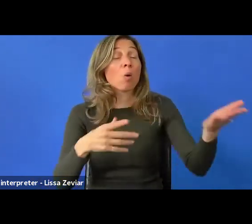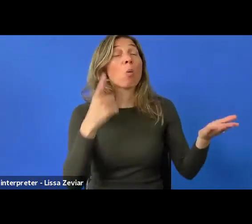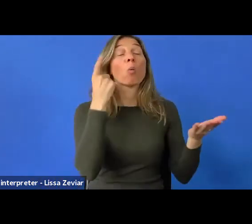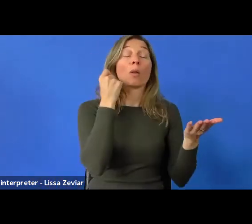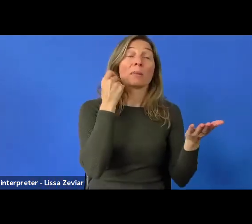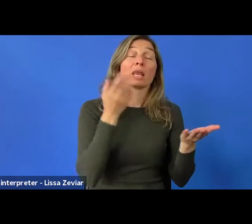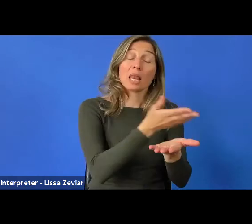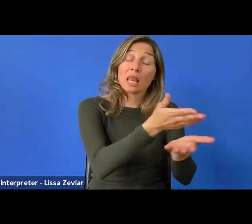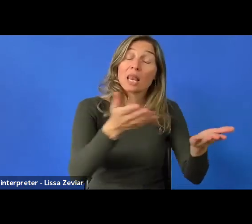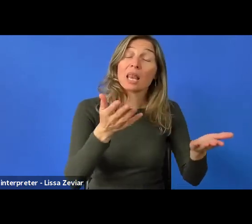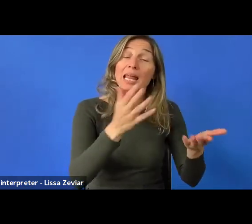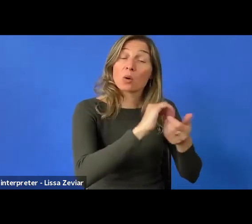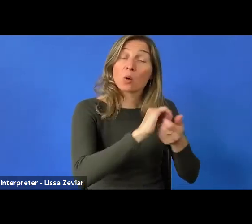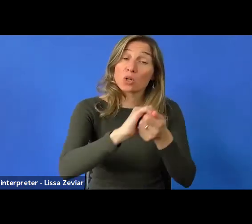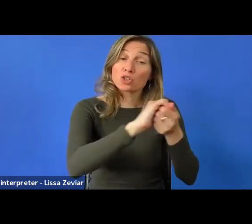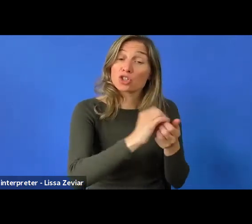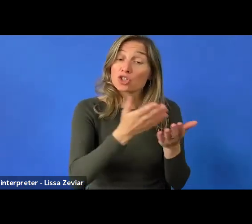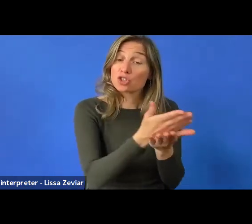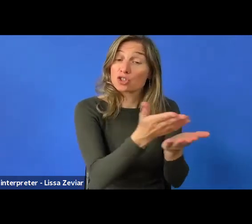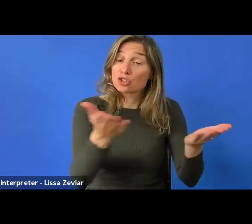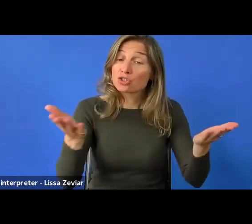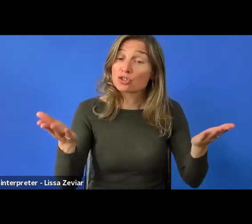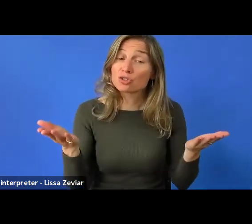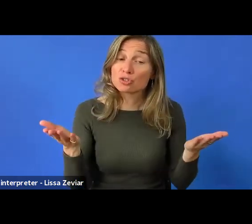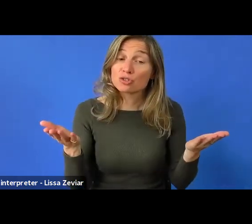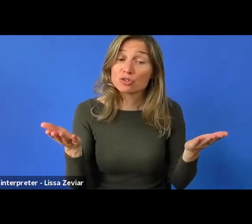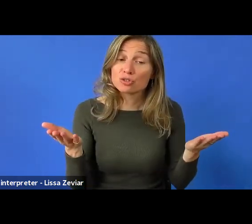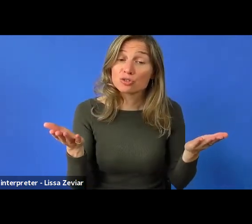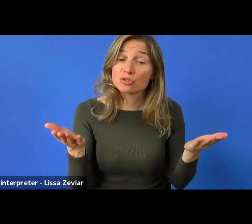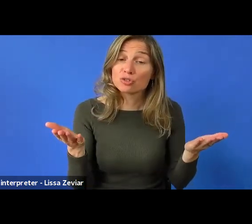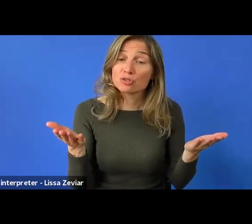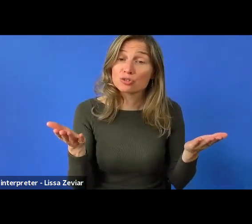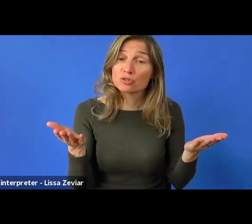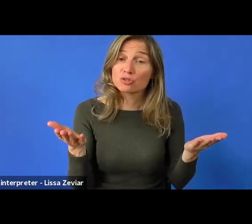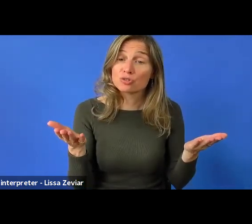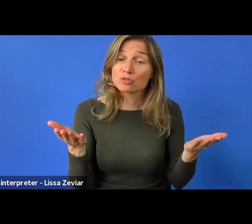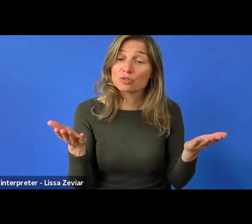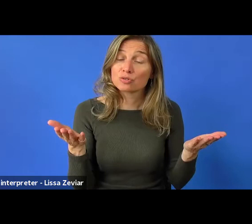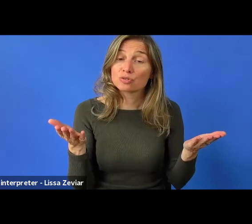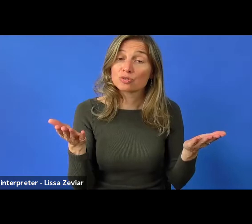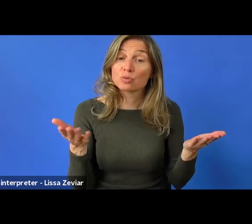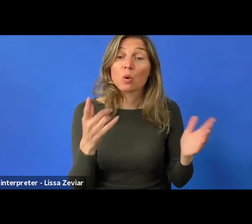for using this recording and make it available for all of them.